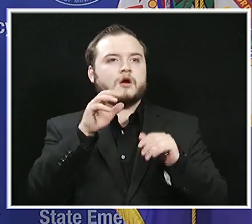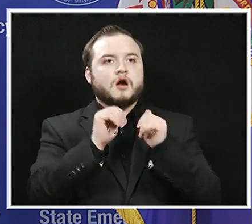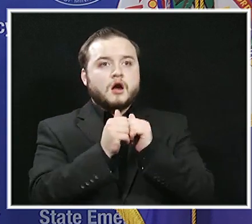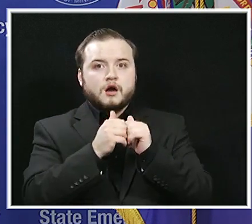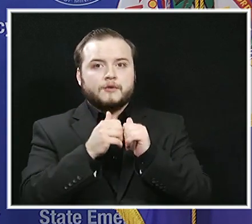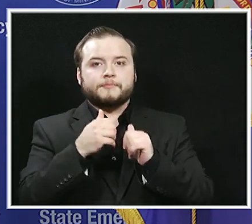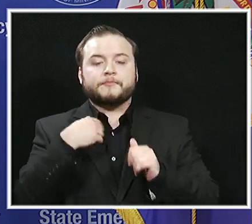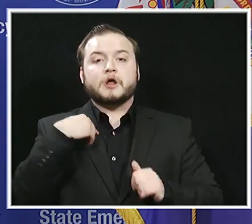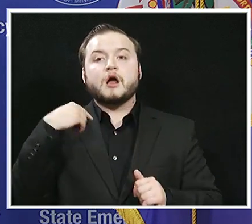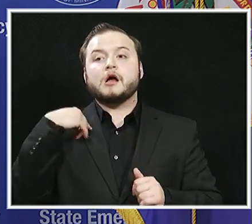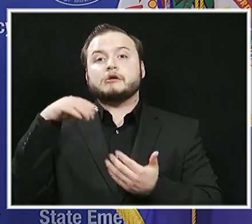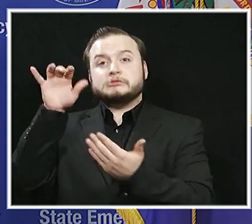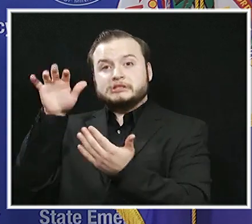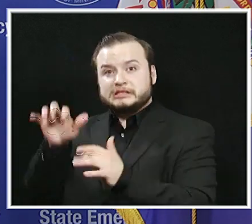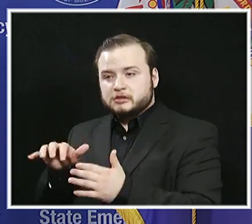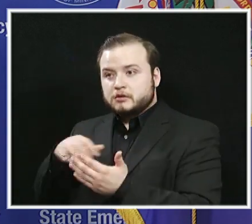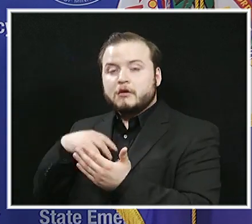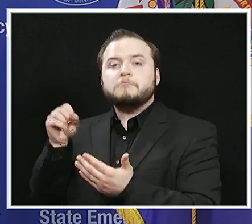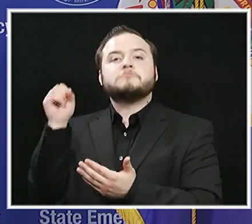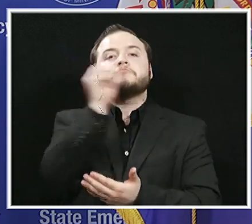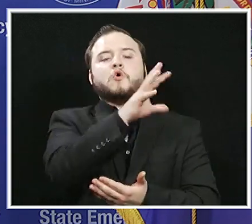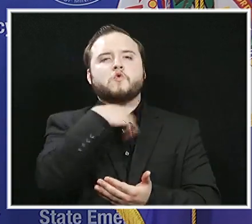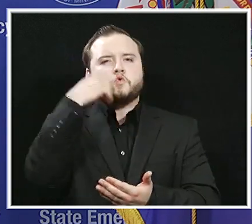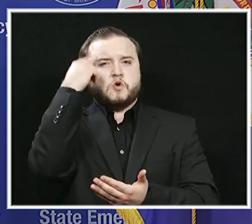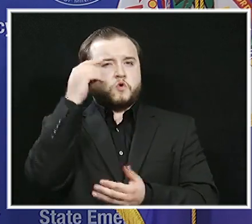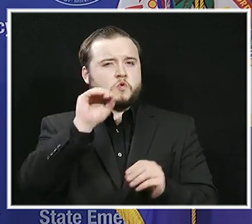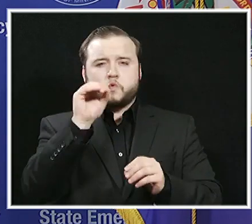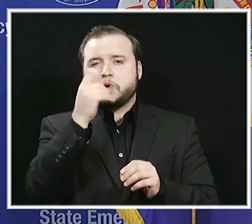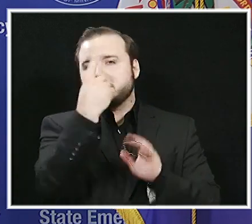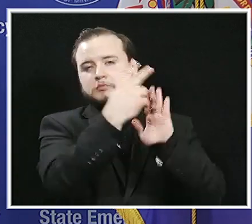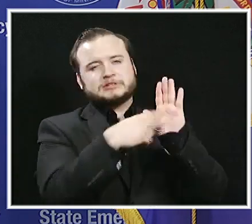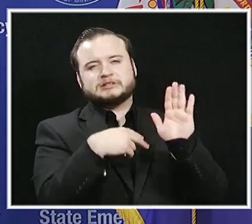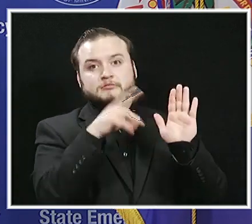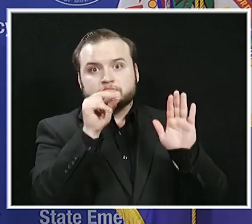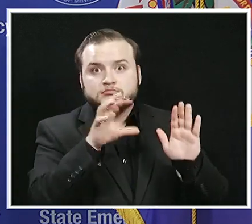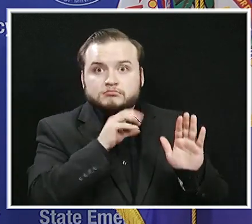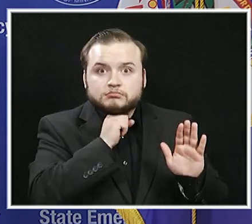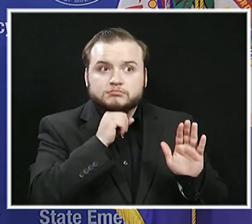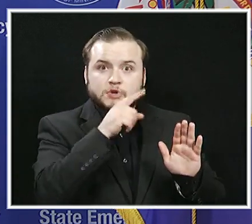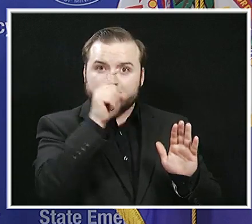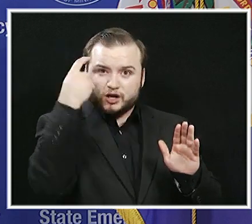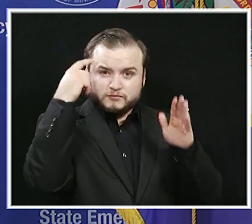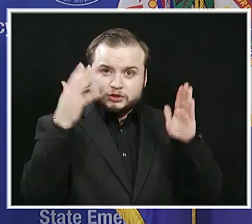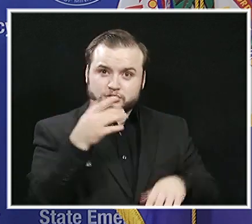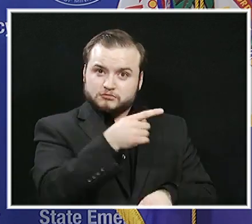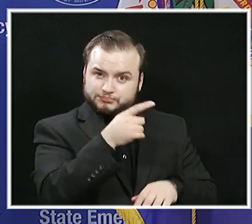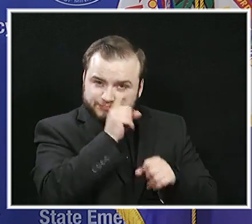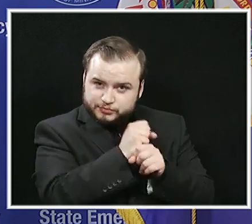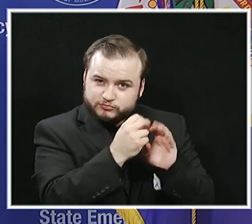and sometimes retailers they do that and think nobody reads it. Well, I have learned over the